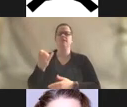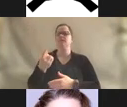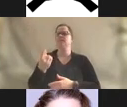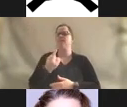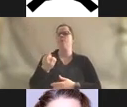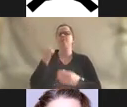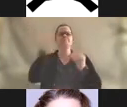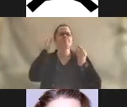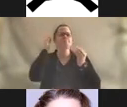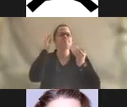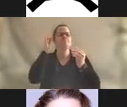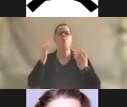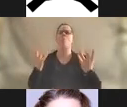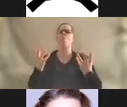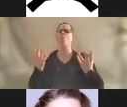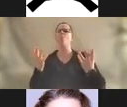what could make a community better.